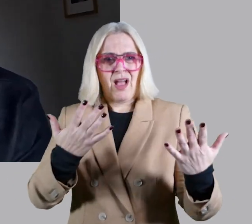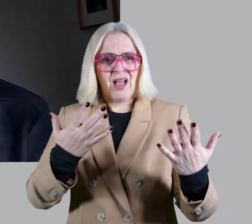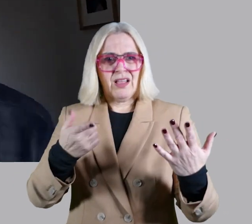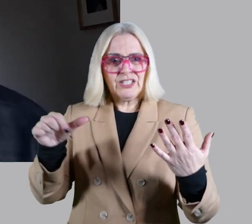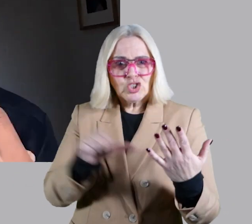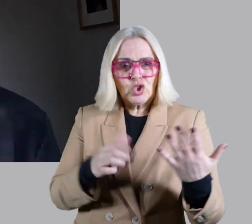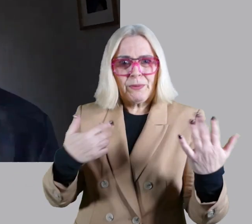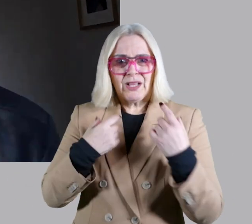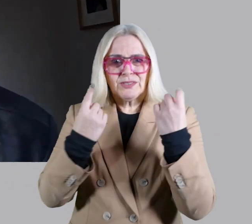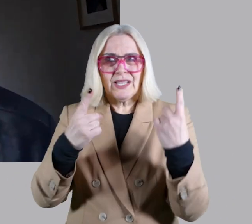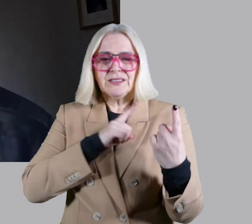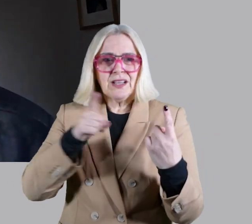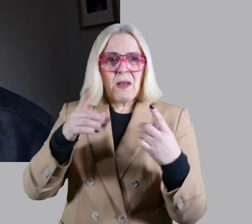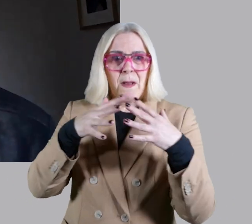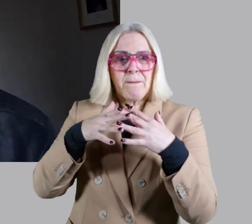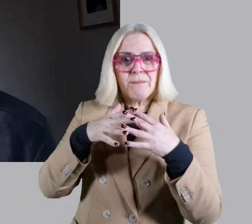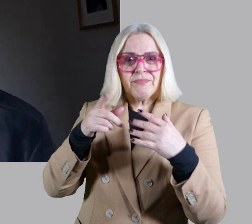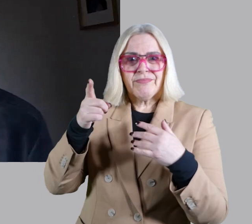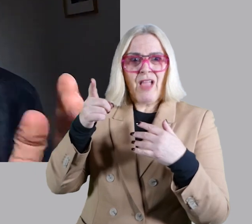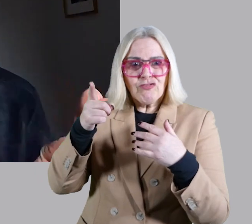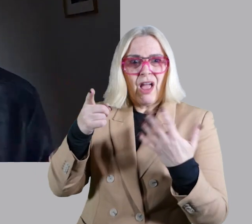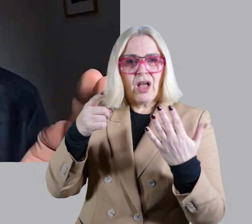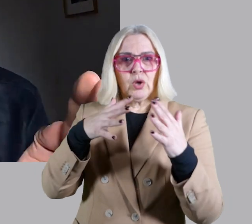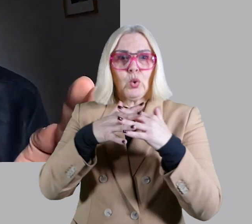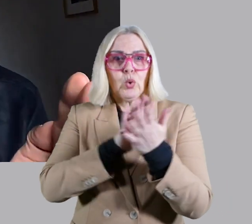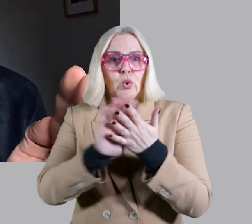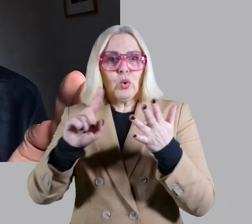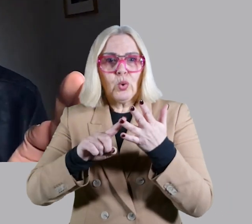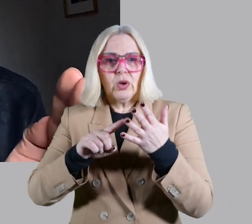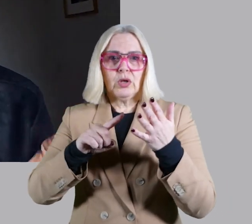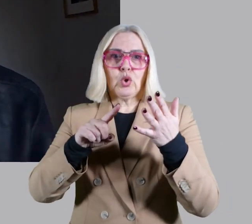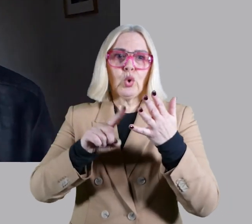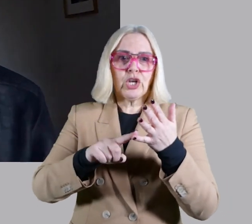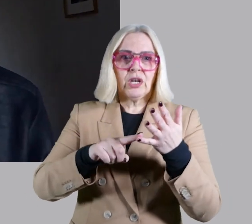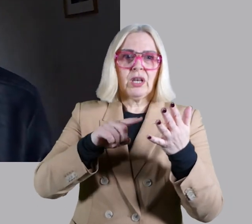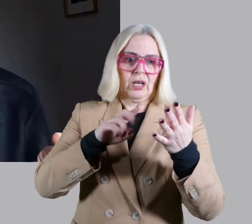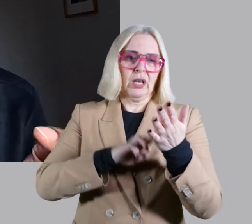so I don't understand why the United Nations,